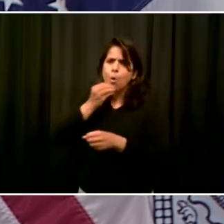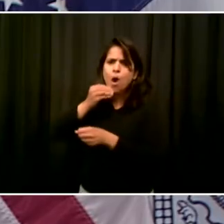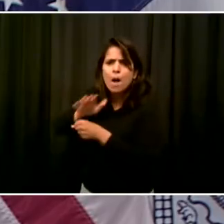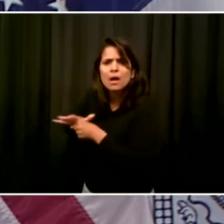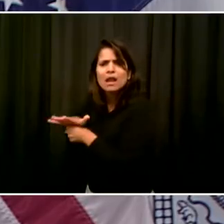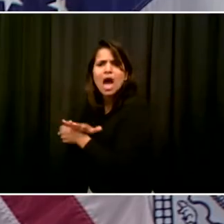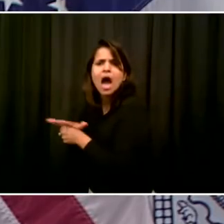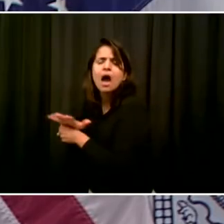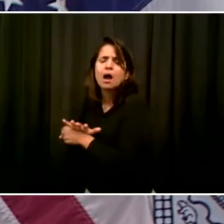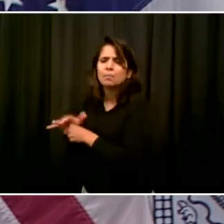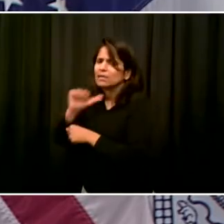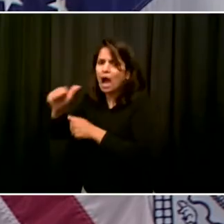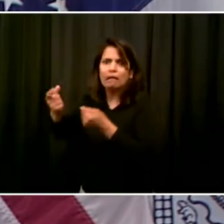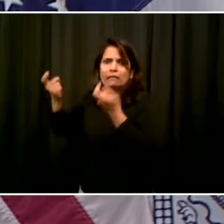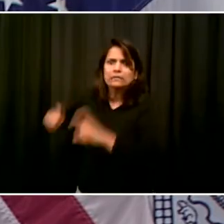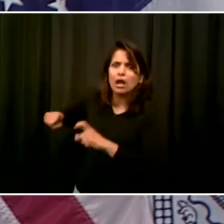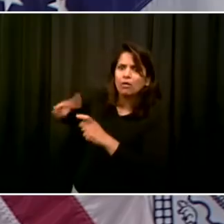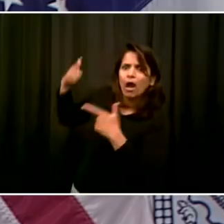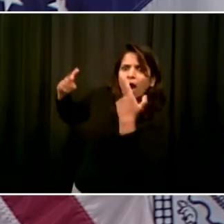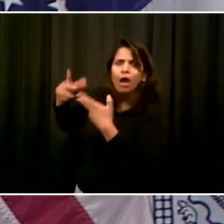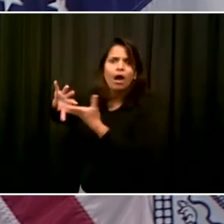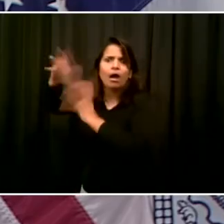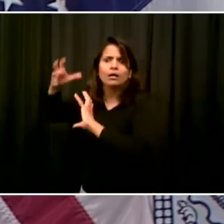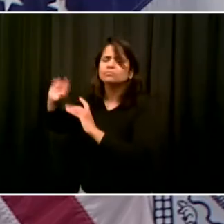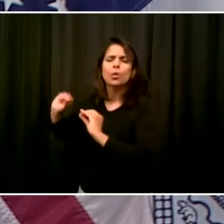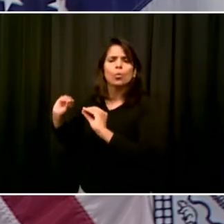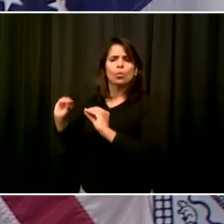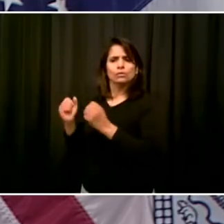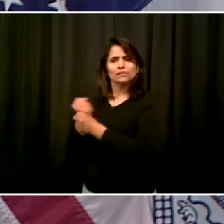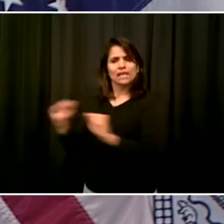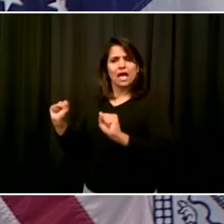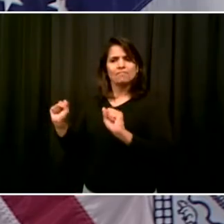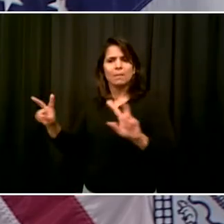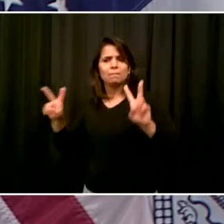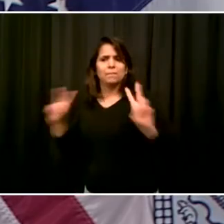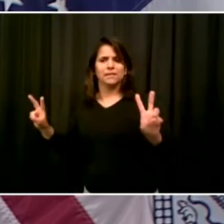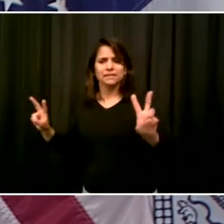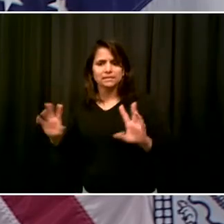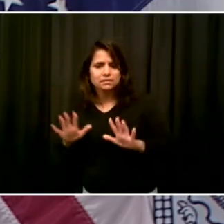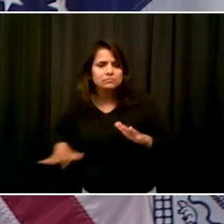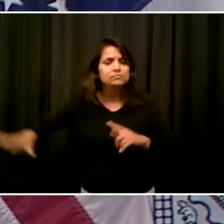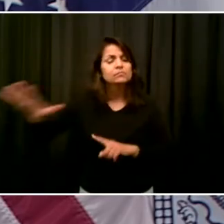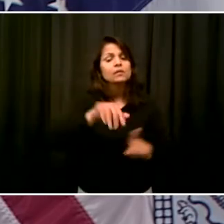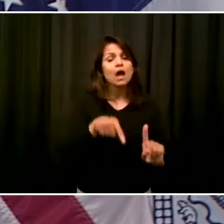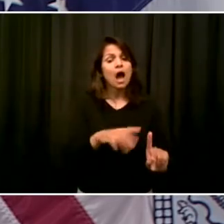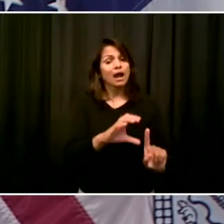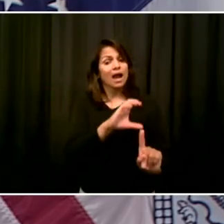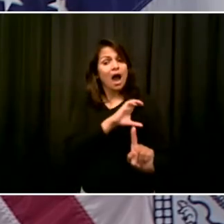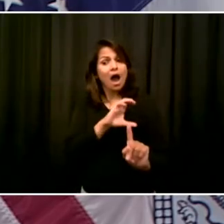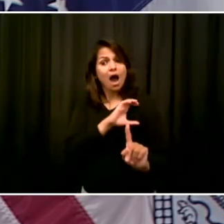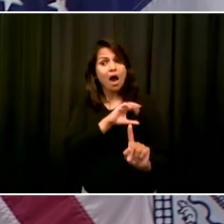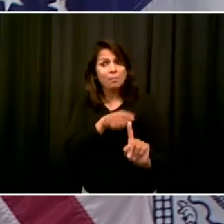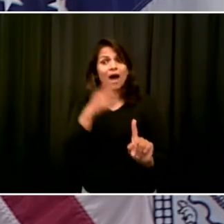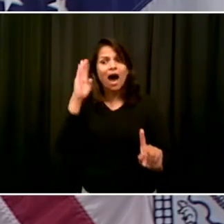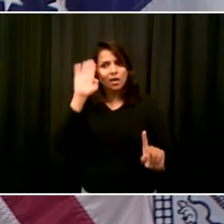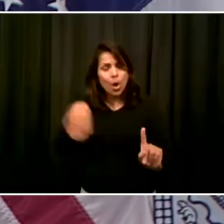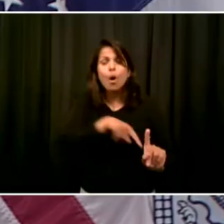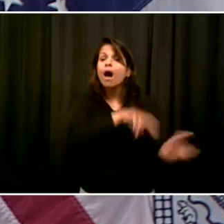FAIRSSNE. THEY WANT RESPECT FROM THE NYPD AND THEY WANT TO GIVE REPSECTT O THE NYPD AND THEY WANT BOTH TO